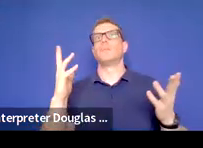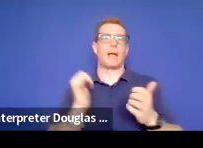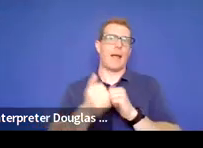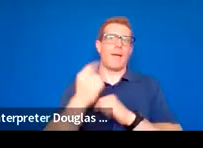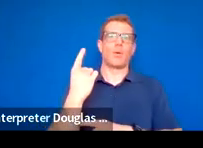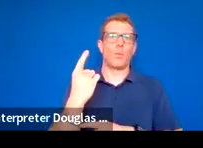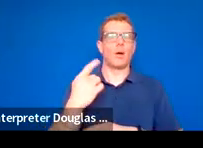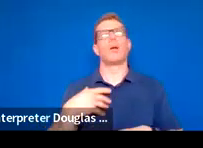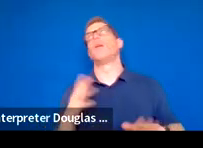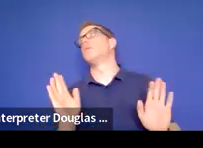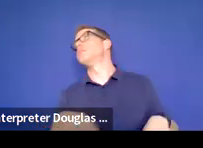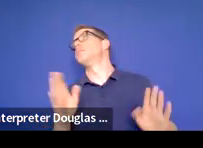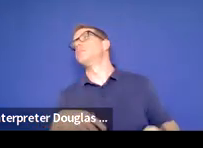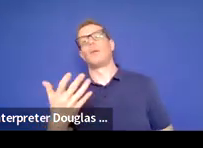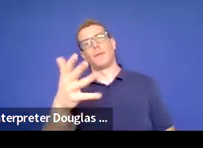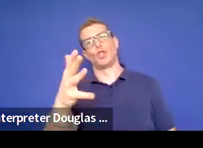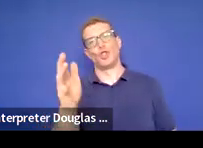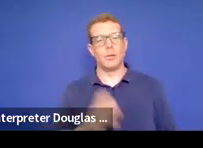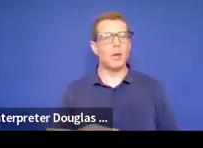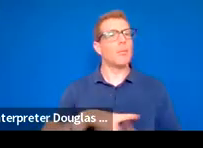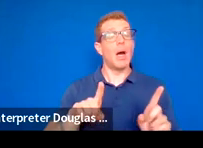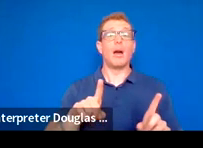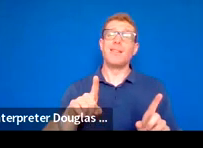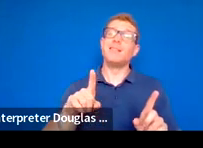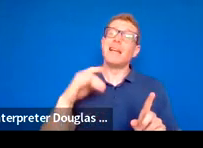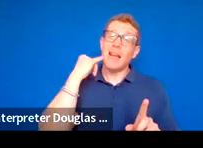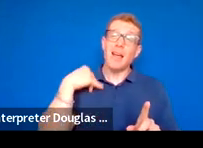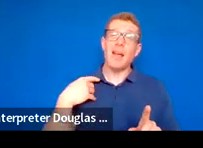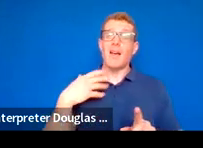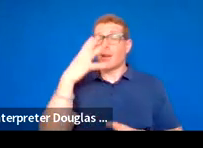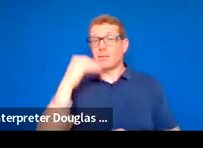Reduces concentration and memory function. Okay, consider brain effects.